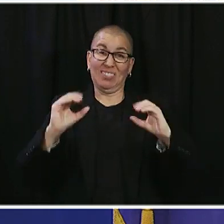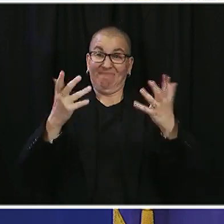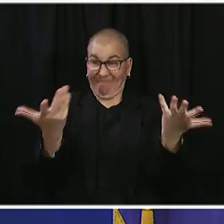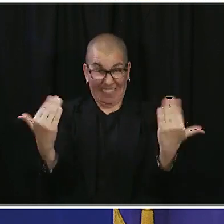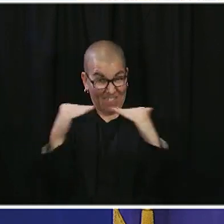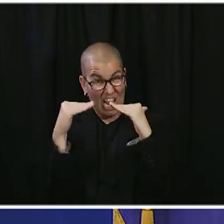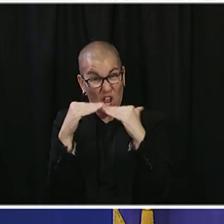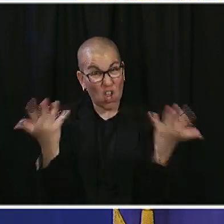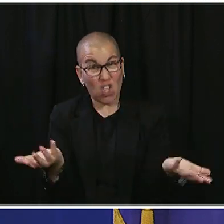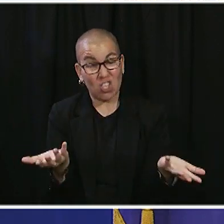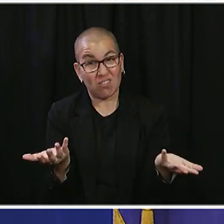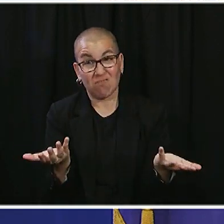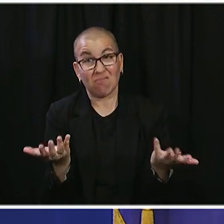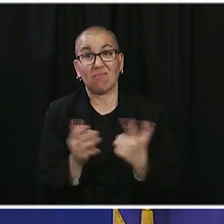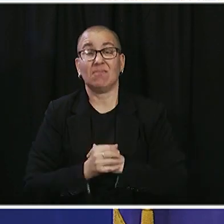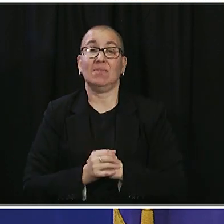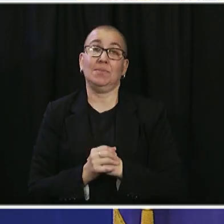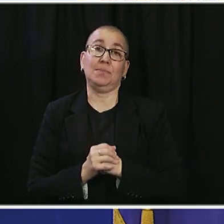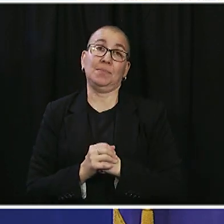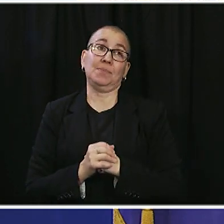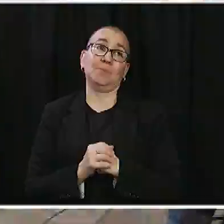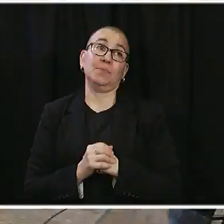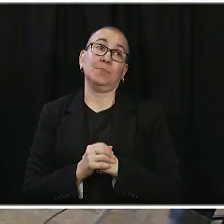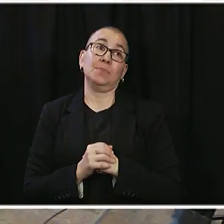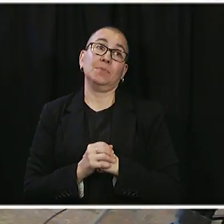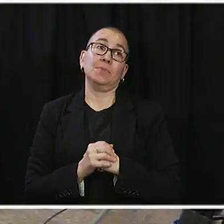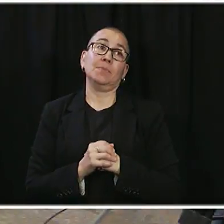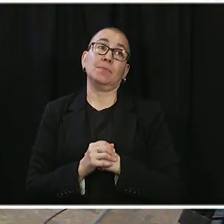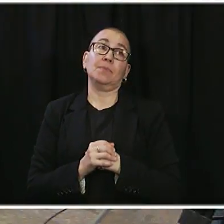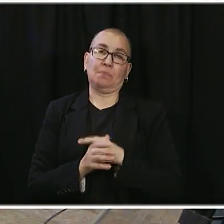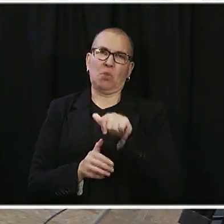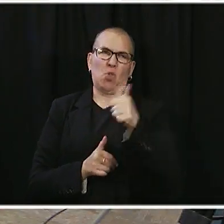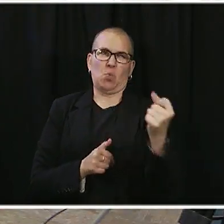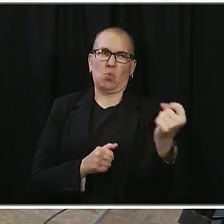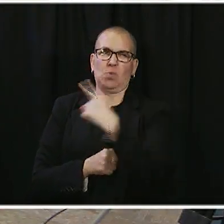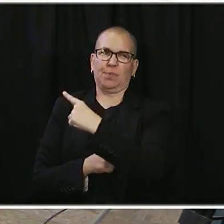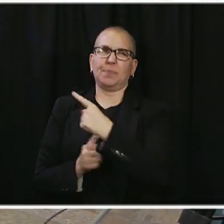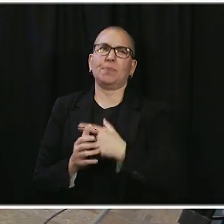HAVE NOT YET SEEN WHAT THE IMPLICATIONS ARE OF WHAT WE DID THIS WEEK.